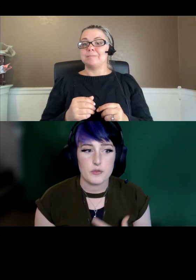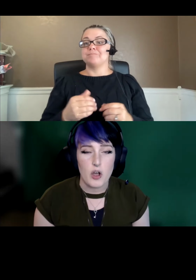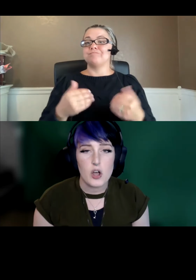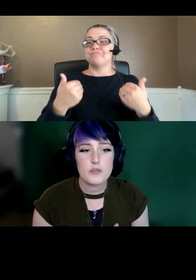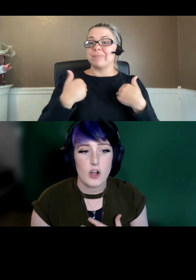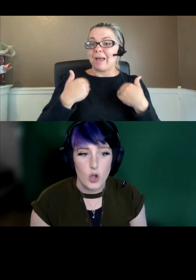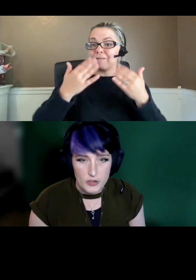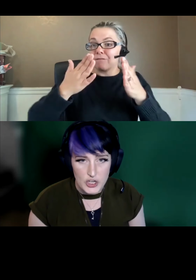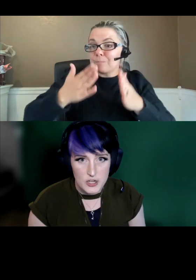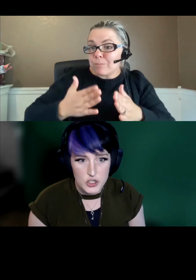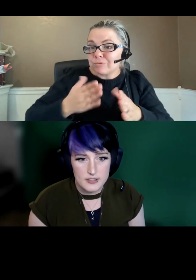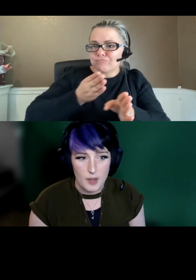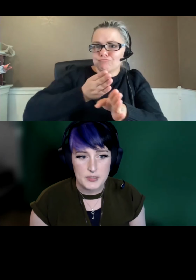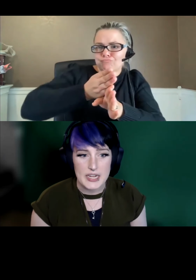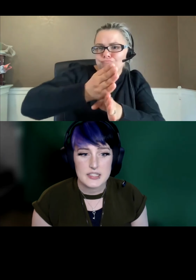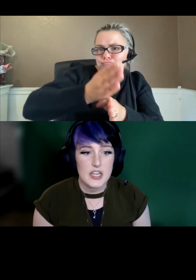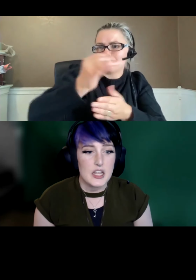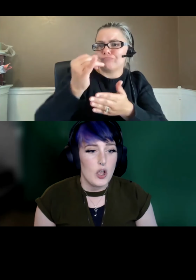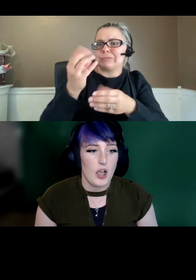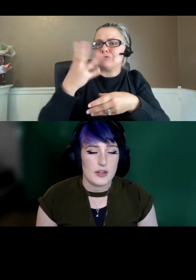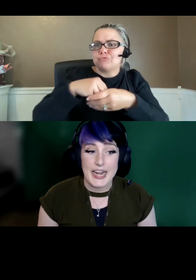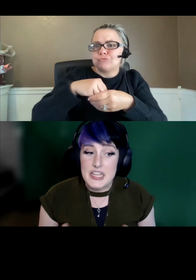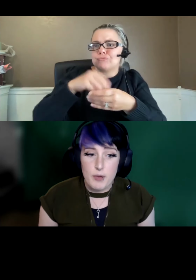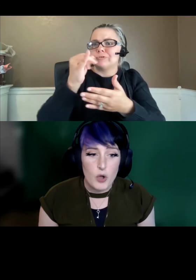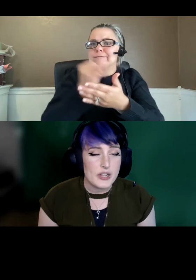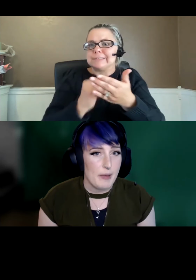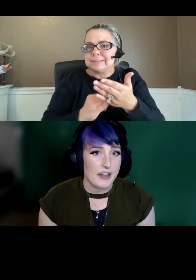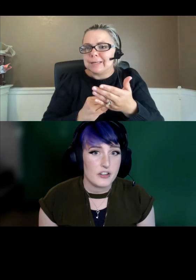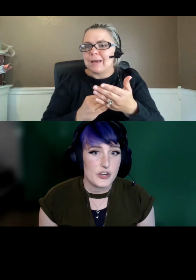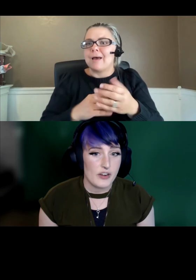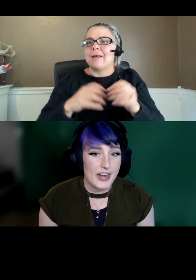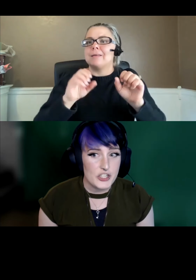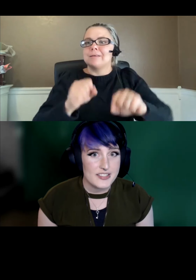they're involved in all the changes, updates, to any components, patterns, or interactions.